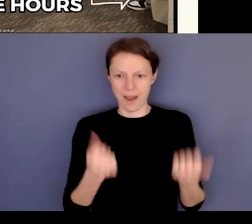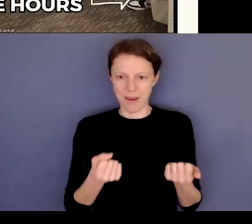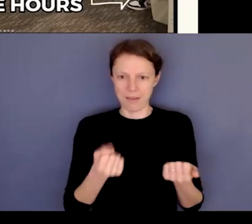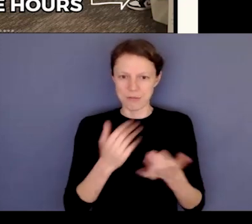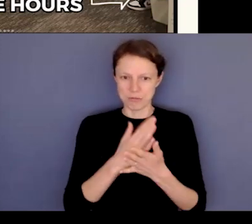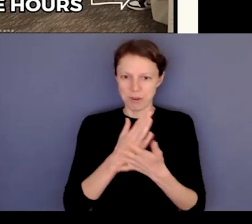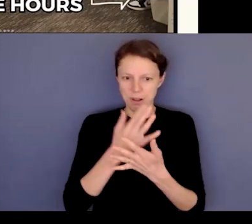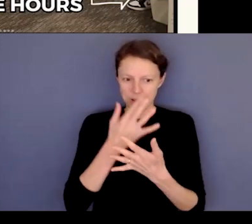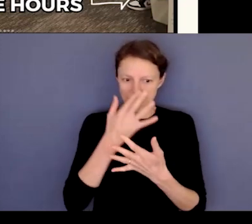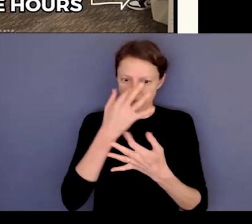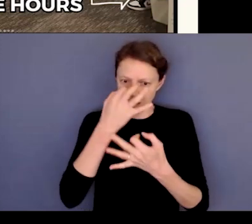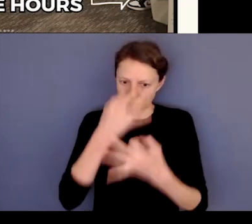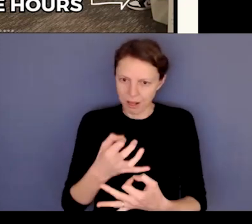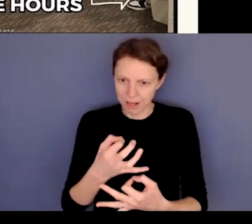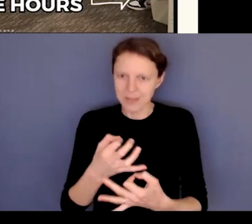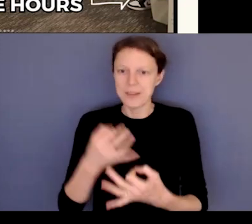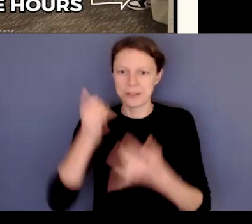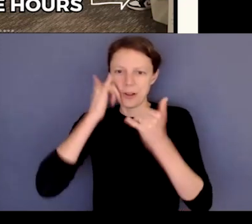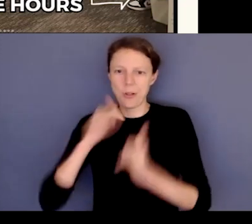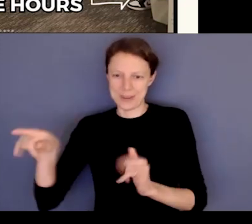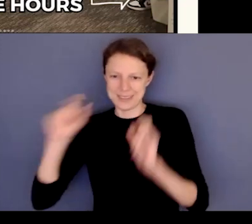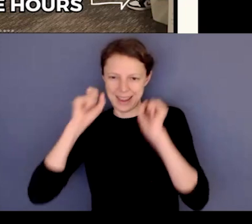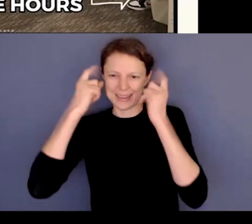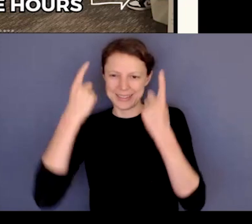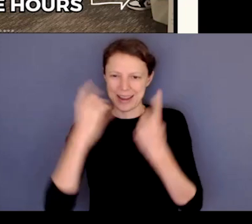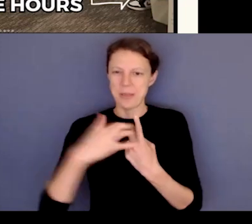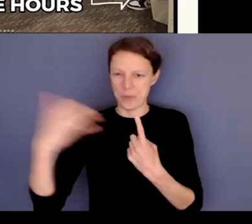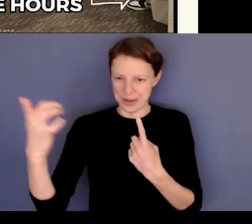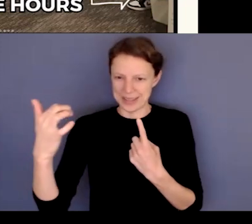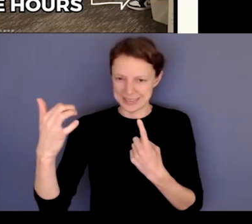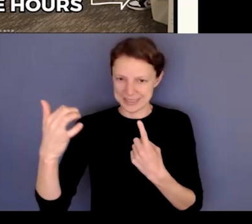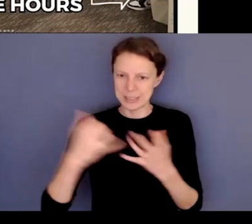our lawyers understand their audience really, really well, and they are willing to be serious when they need to be